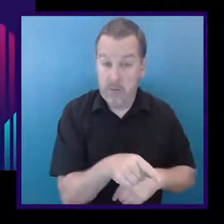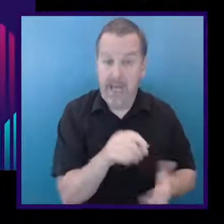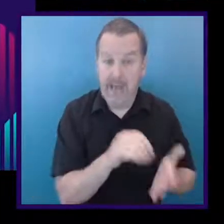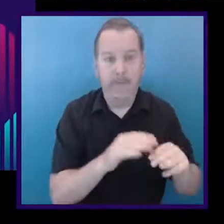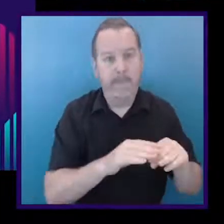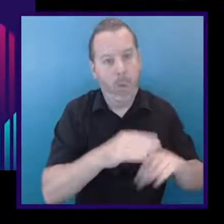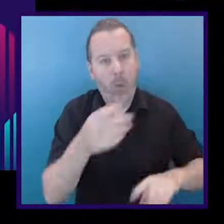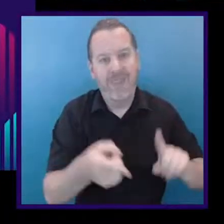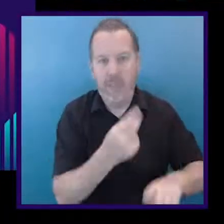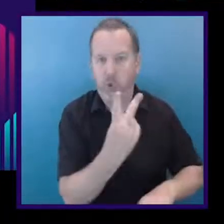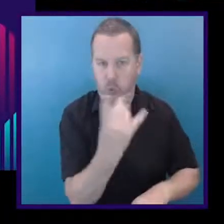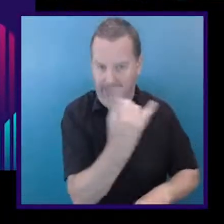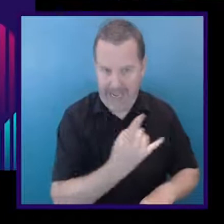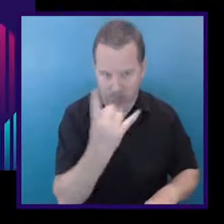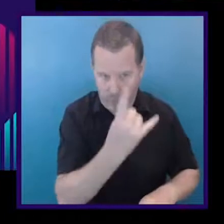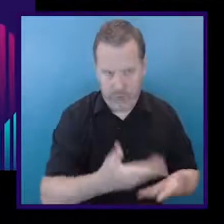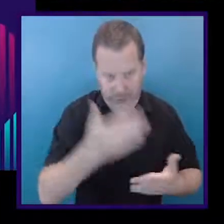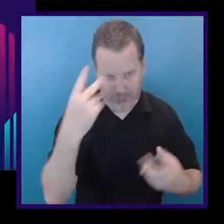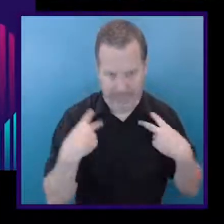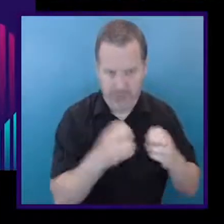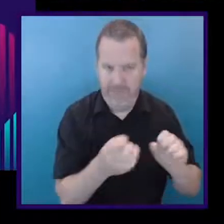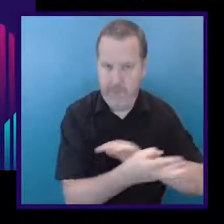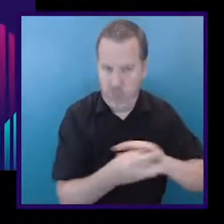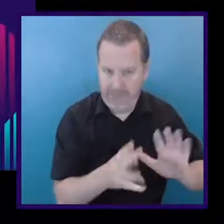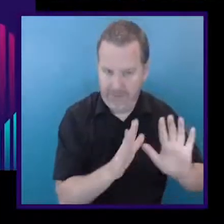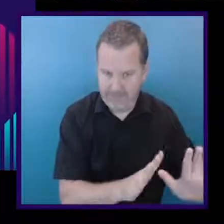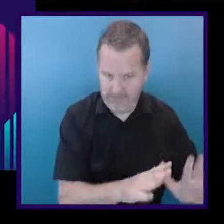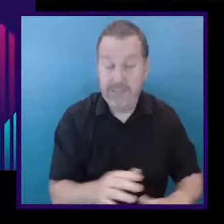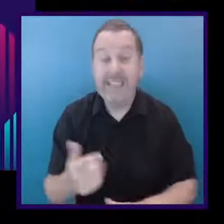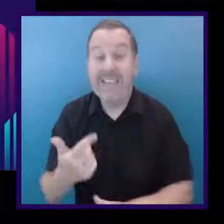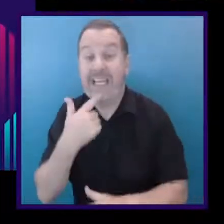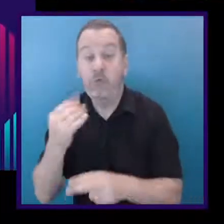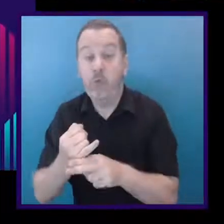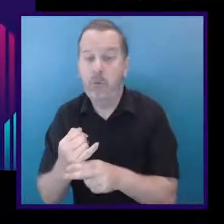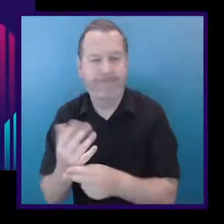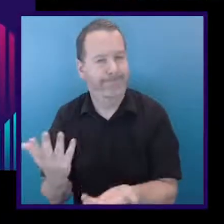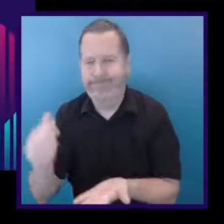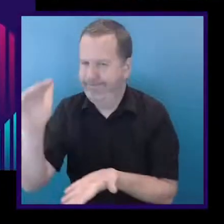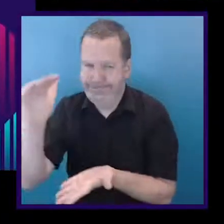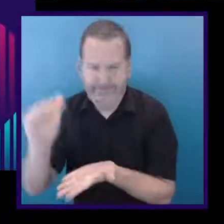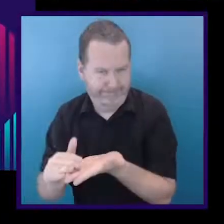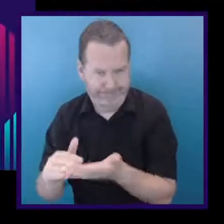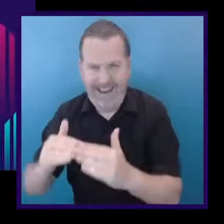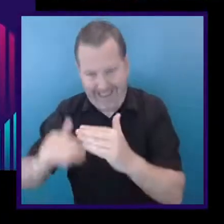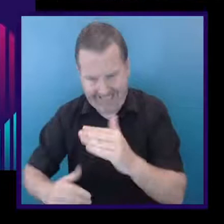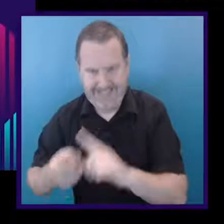language learning per week. In secondary schools, the tendency is for pupils to have less than two hours of language learning per week.